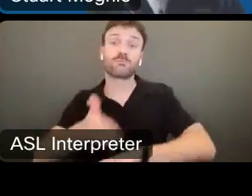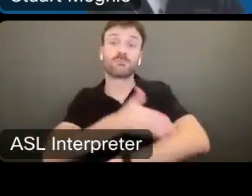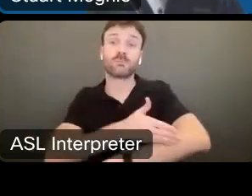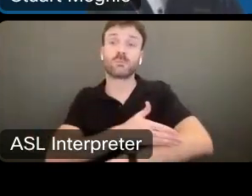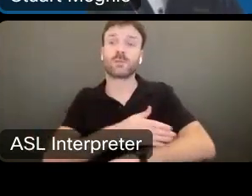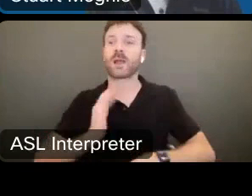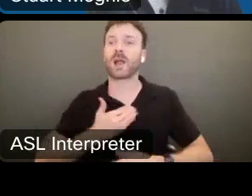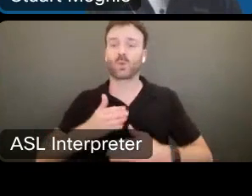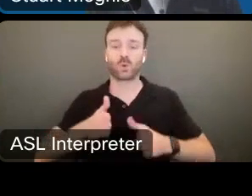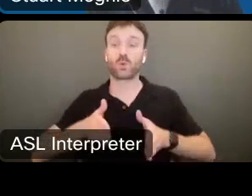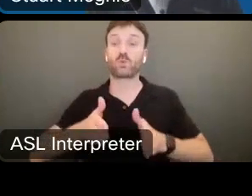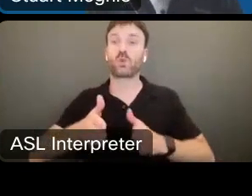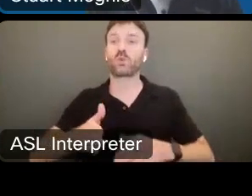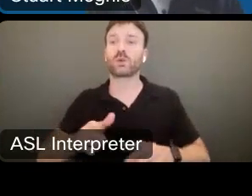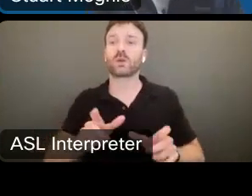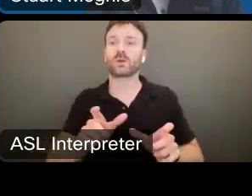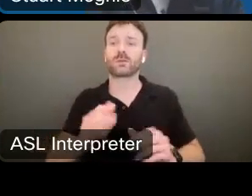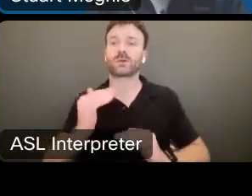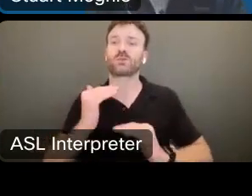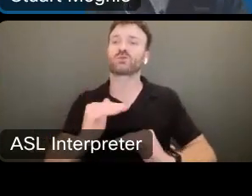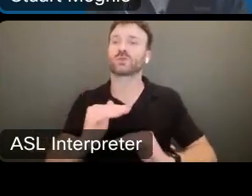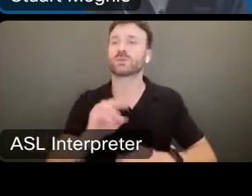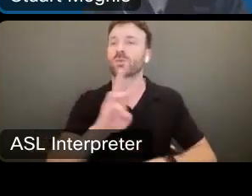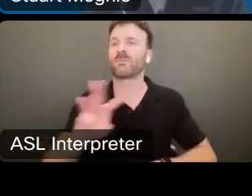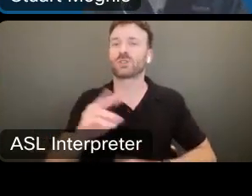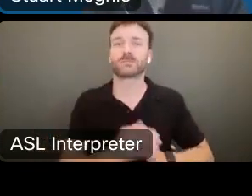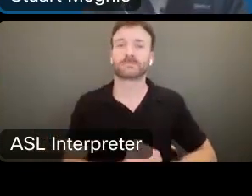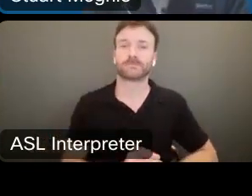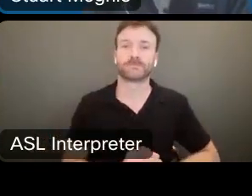This is the reporting of work that happens within the road.